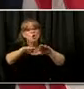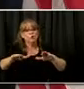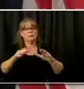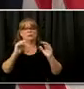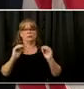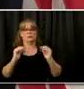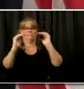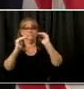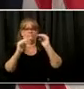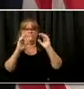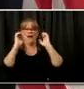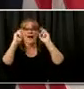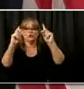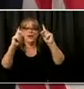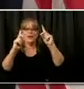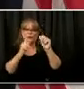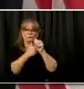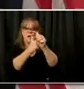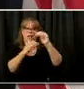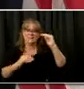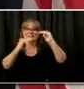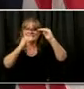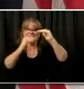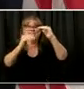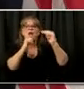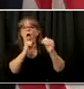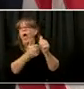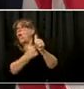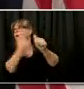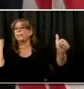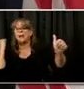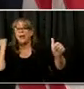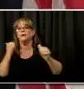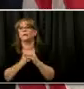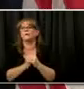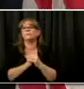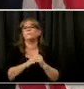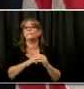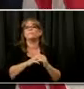students are not enrolled in attending school they also lose the social benefits of interaction